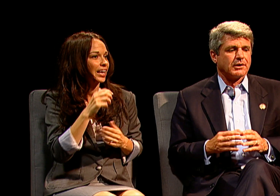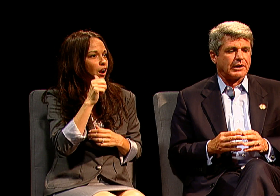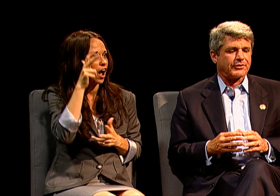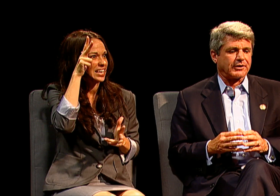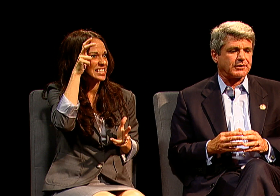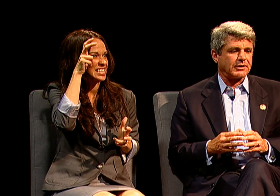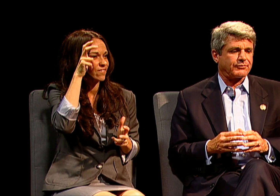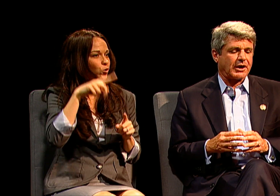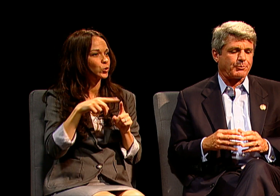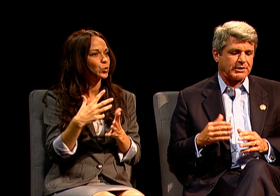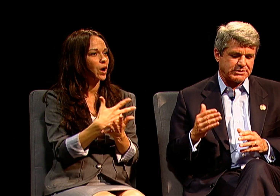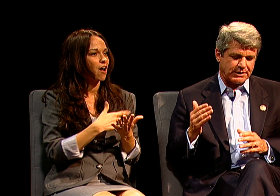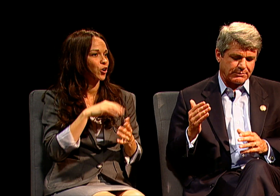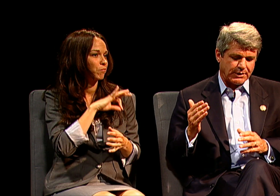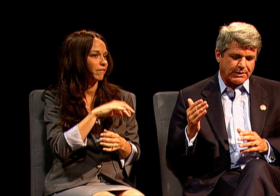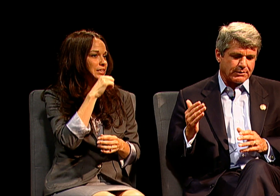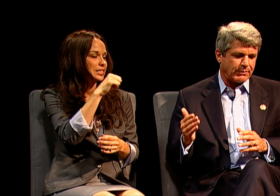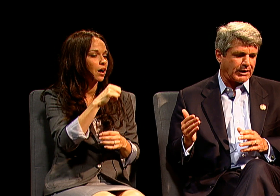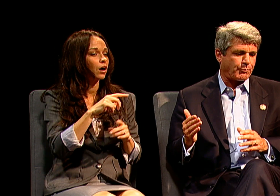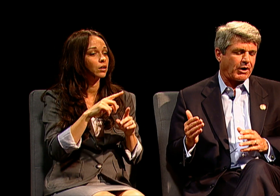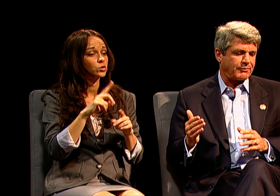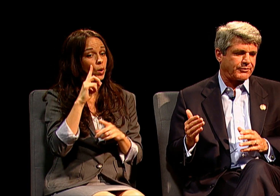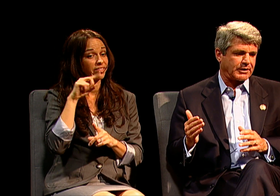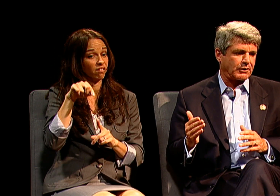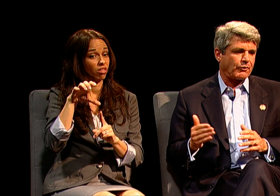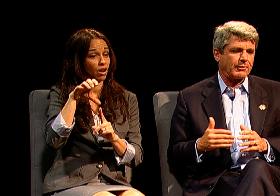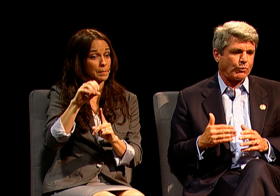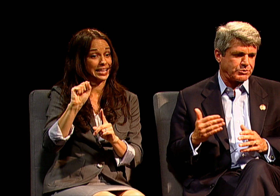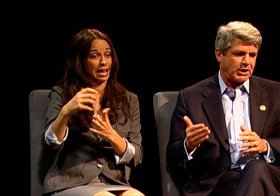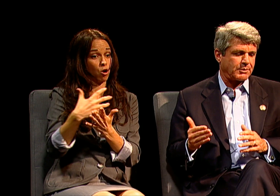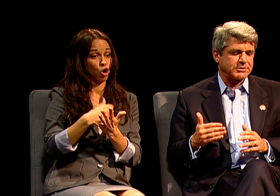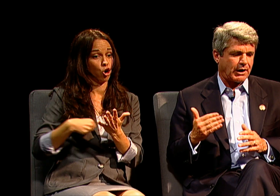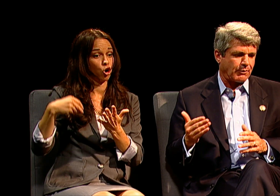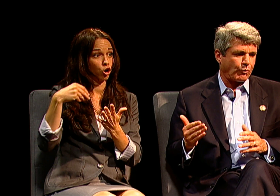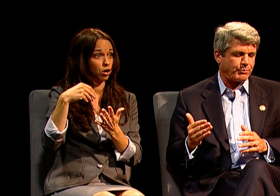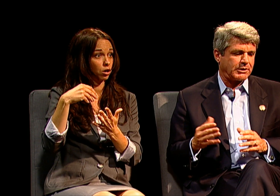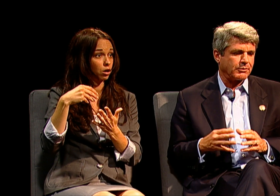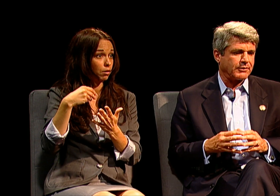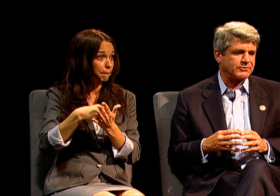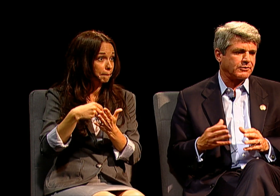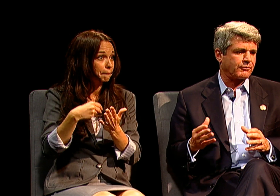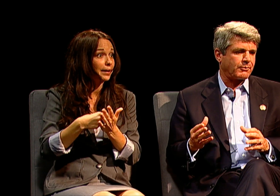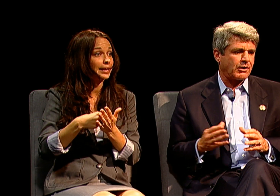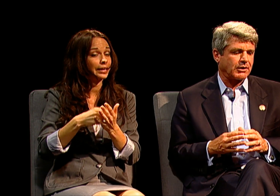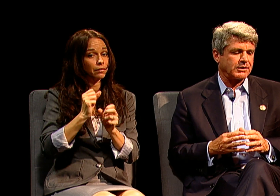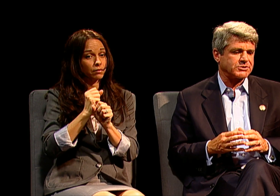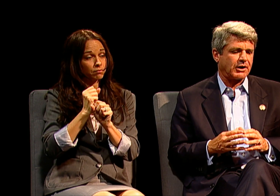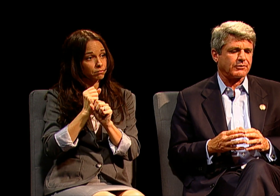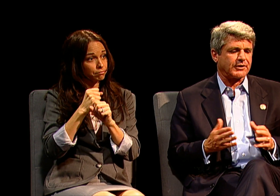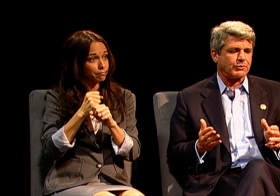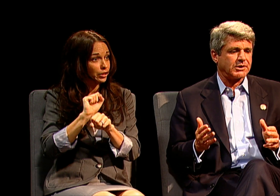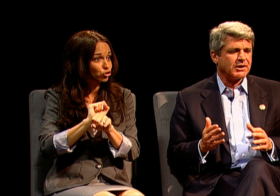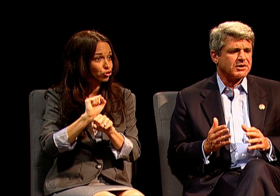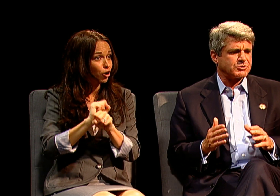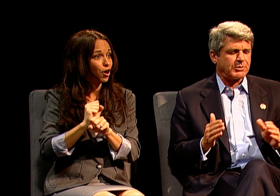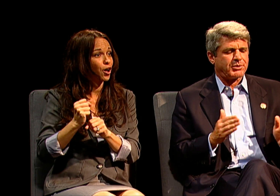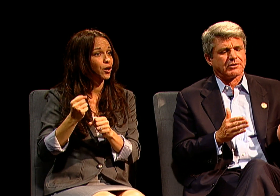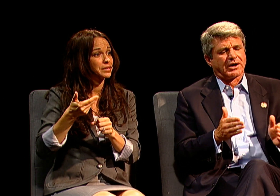AND I THINK IF COMPANIES CAN MAKE A PROFIT, THEY CAN CREATE MORE JOBS AND HIRE MORE PEOPLE, AND IT'S GOOD FOR AMERICA. SO I DON'T THINK WE SHOULD BE PENALIZING